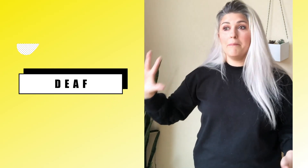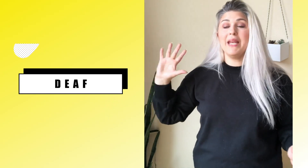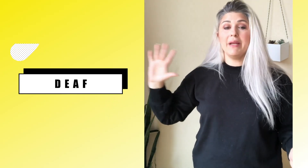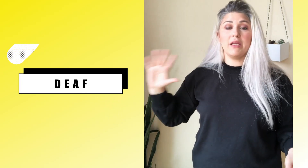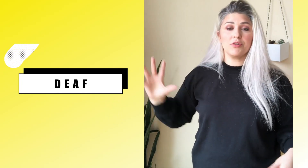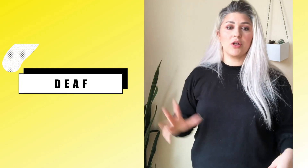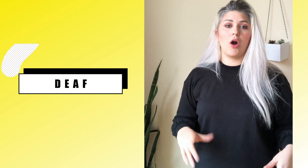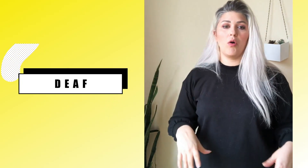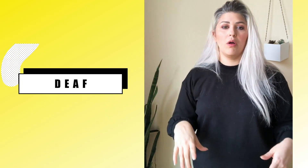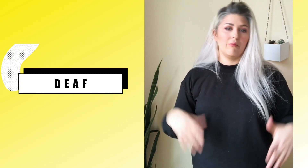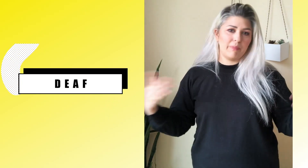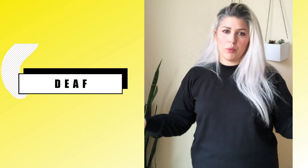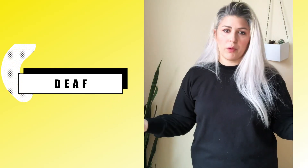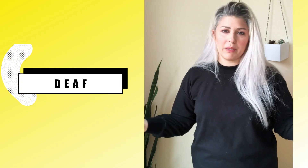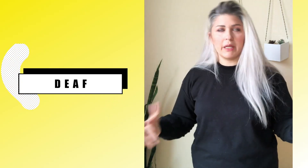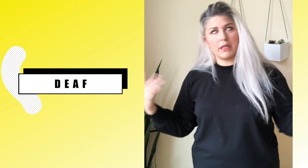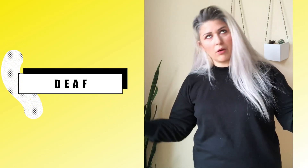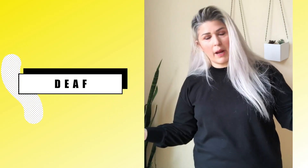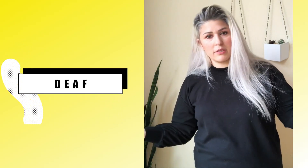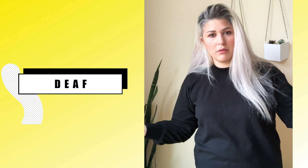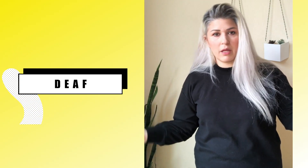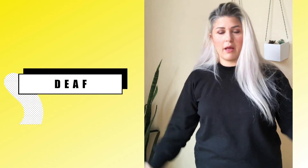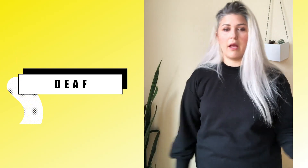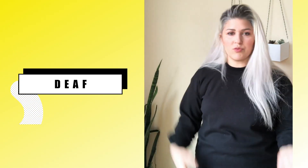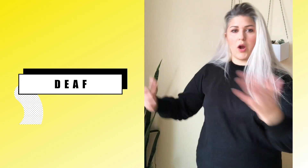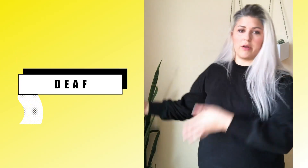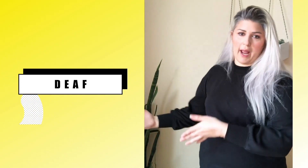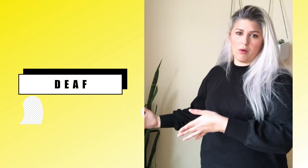LA, many, many years ago, people weren't politically correct as we are now.